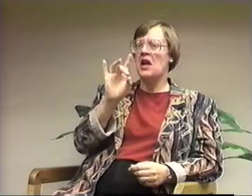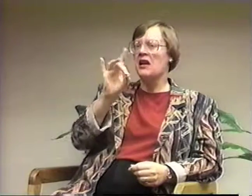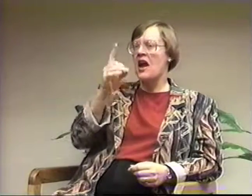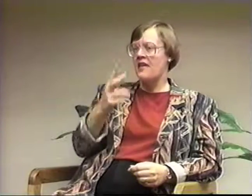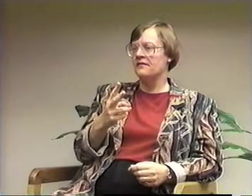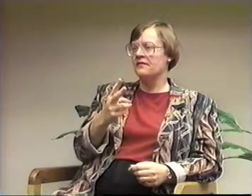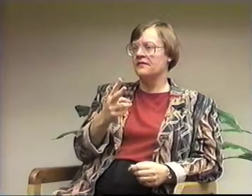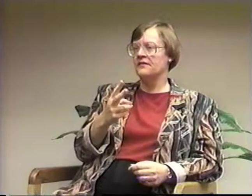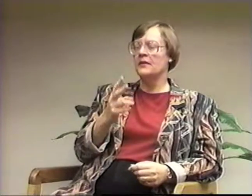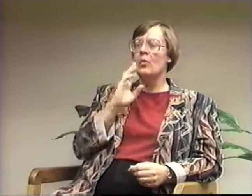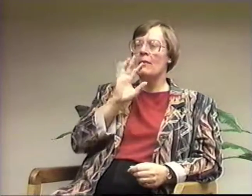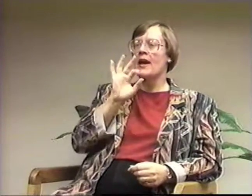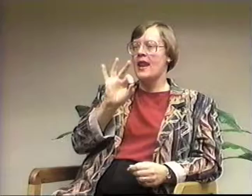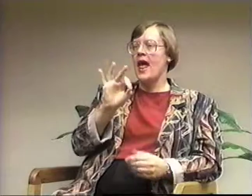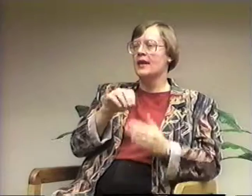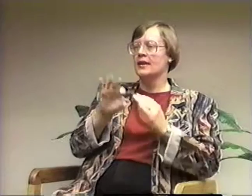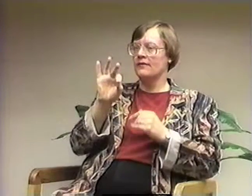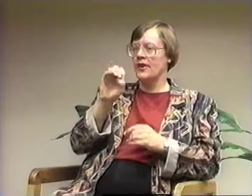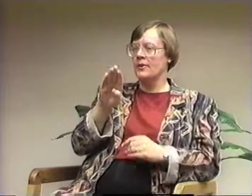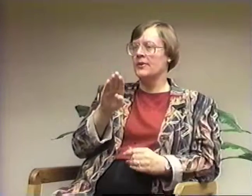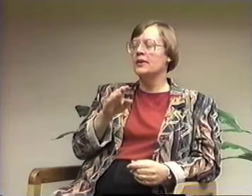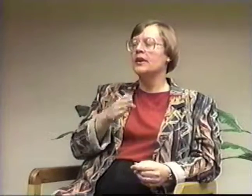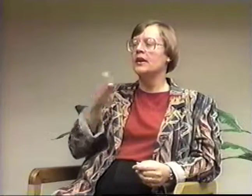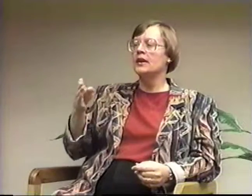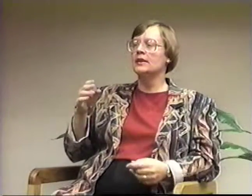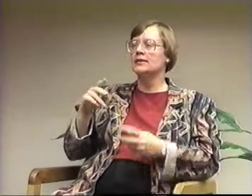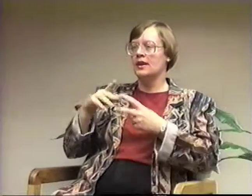Matthew is eight-and-a-half; he will be nine in February.